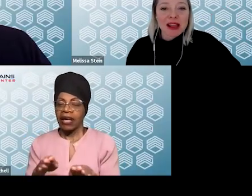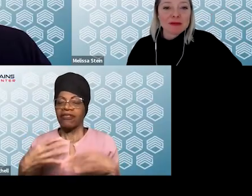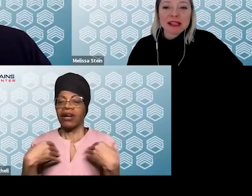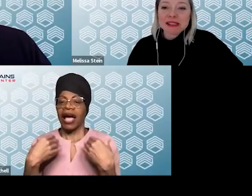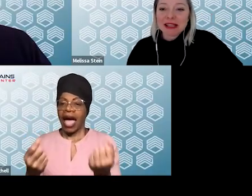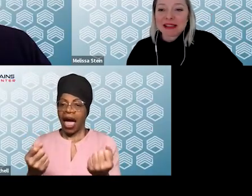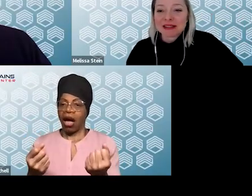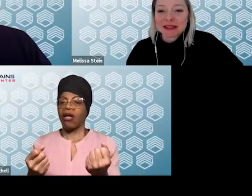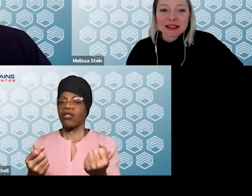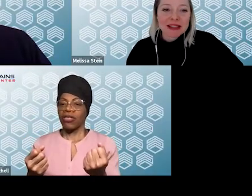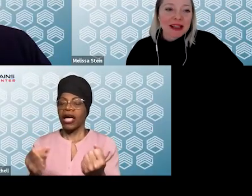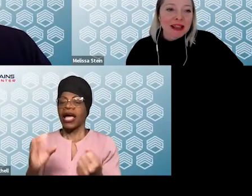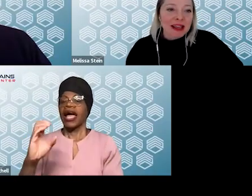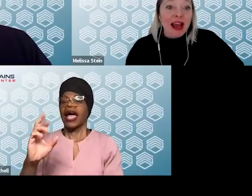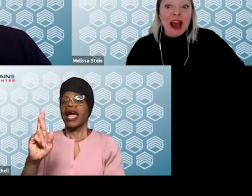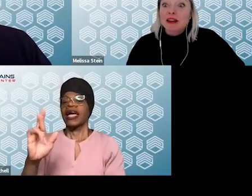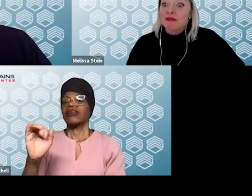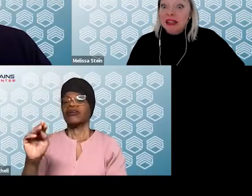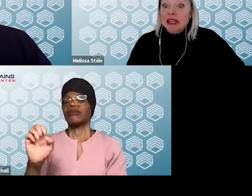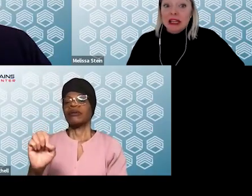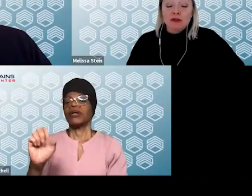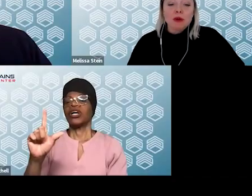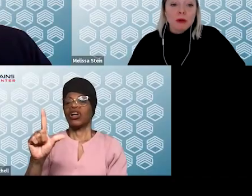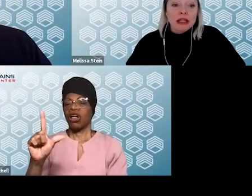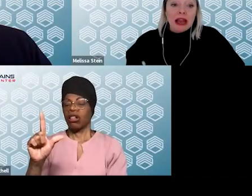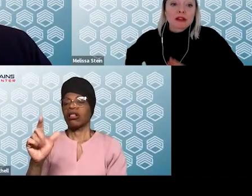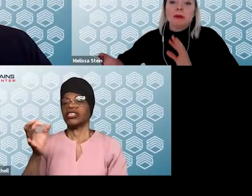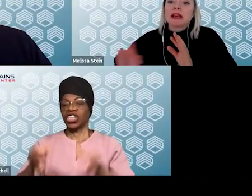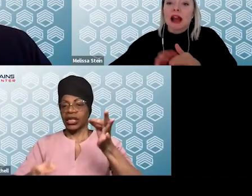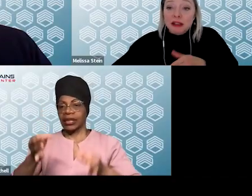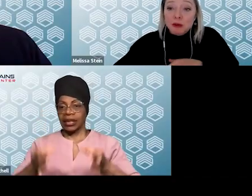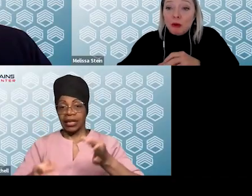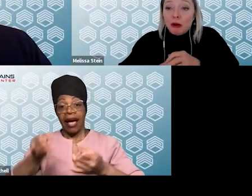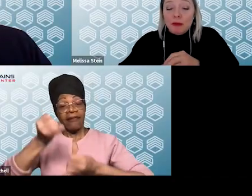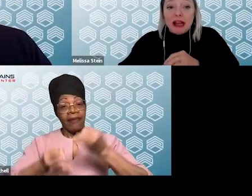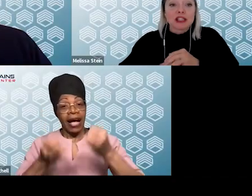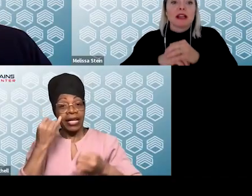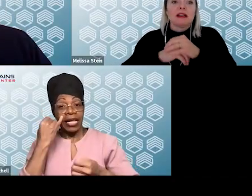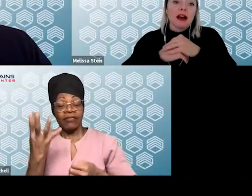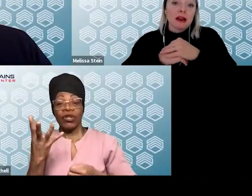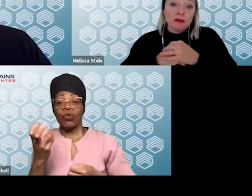Next slide, please. And then finally, if you would like to be connected with more information,